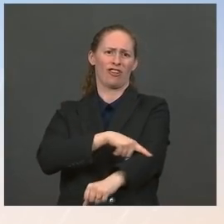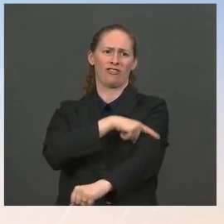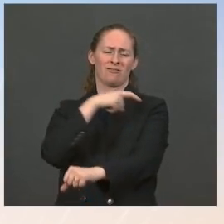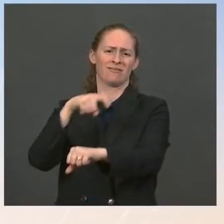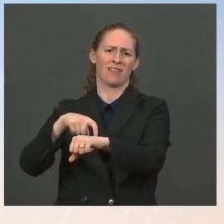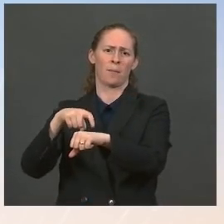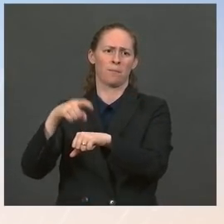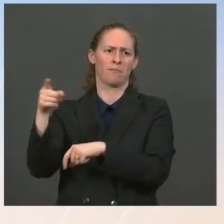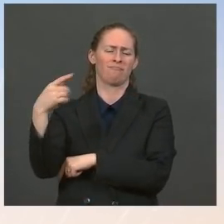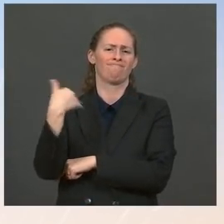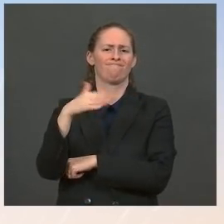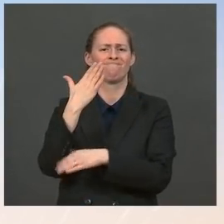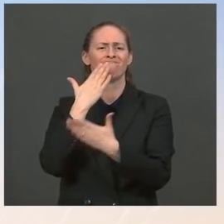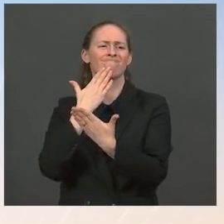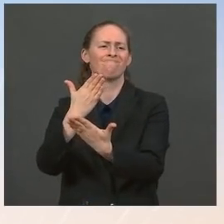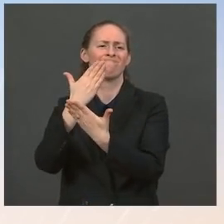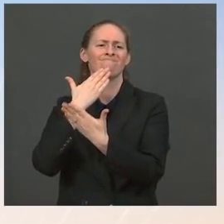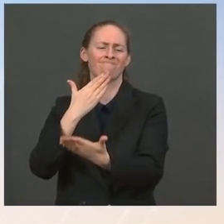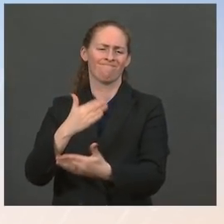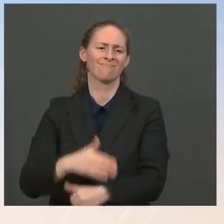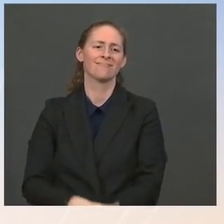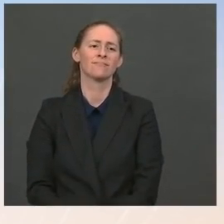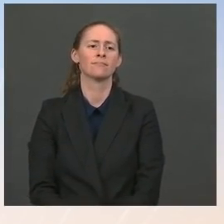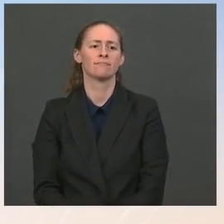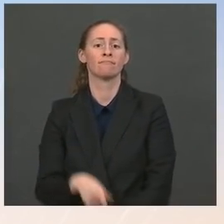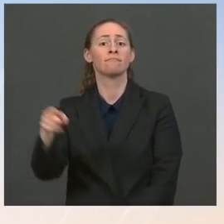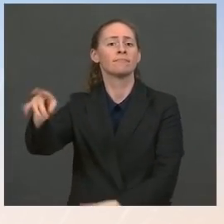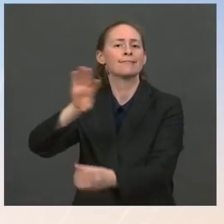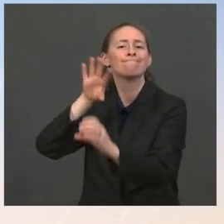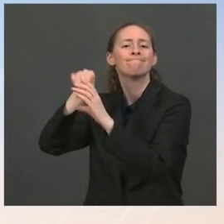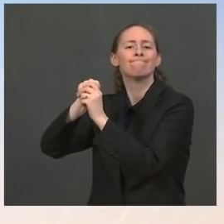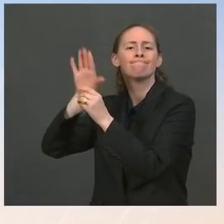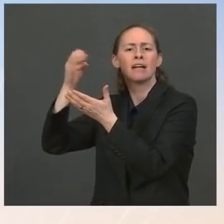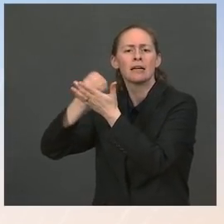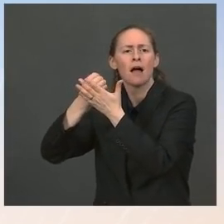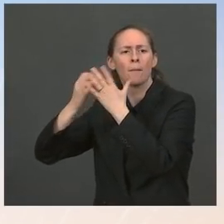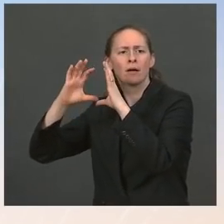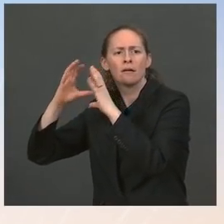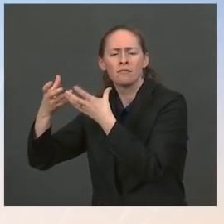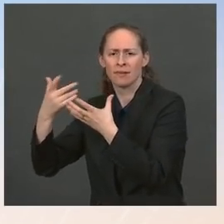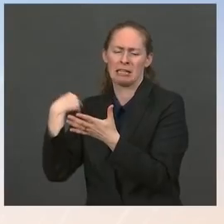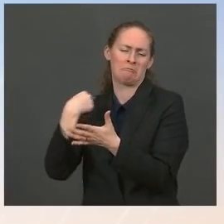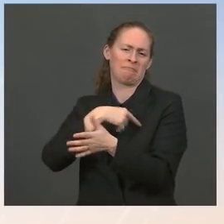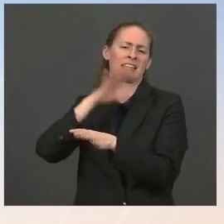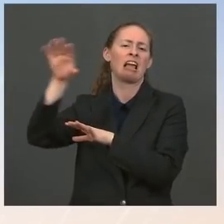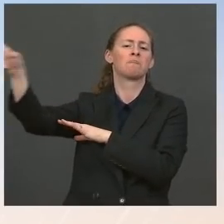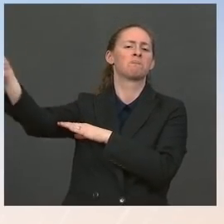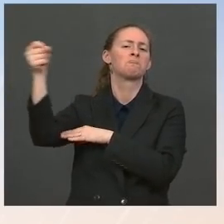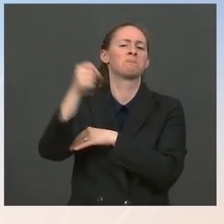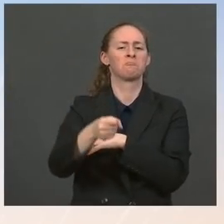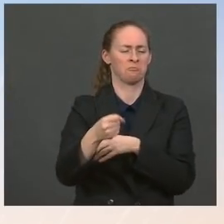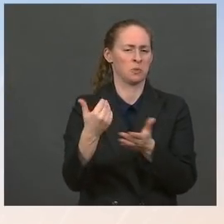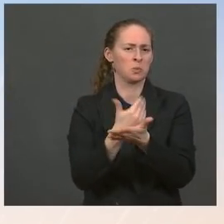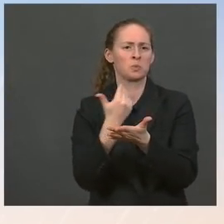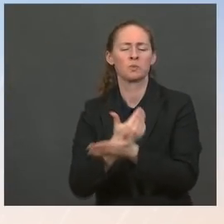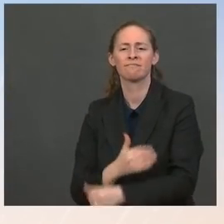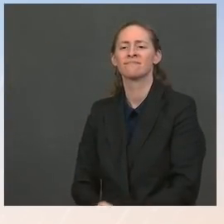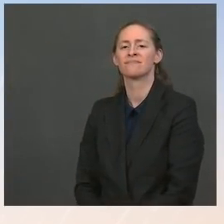with his senior economic team in a careful and thoughtful process to find a replacement. The Press: And do you see any link -- you now have three spots to fill over the coming months,